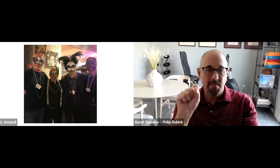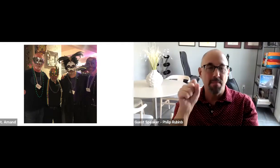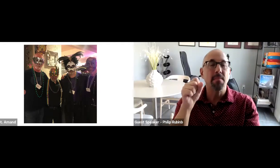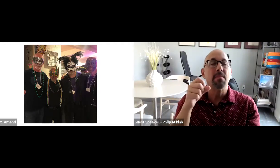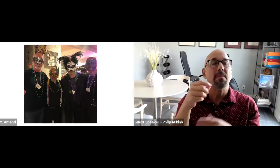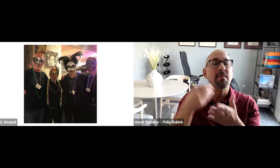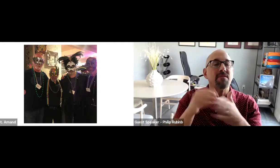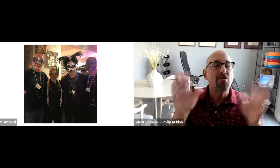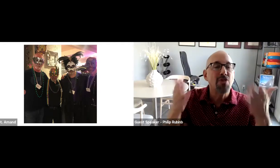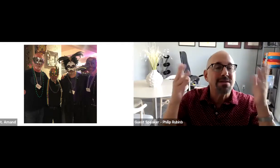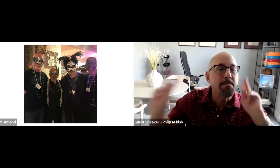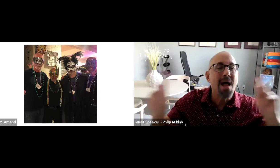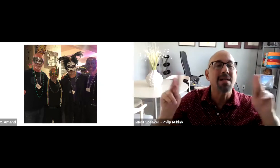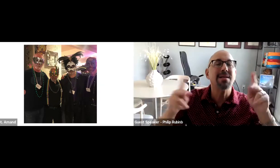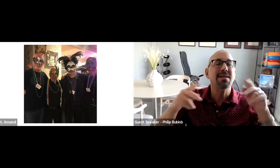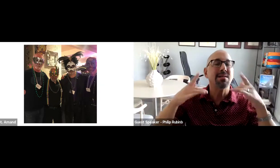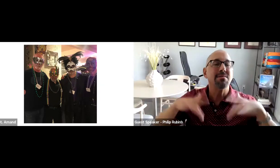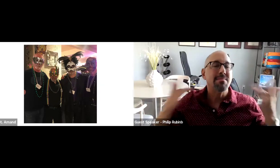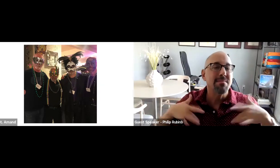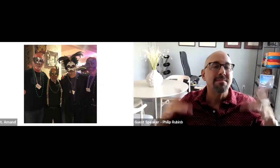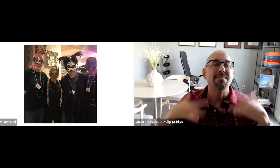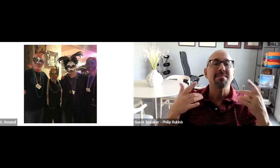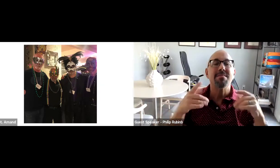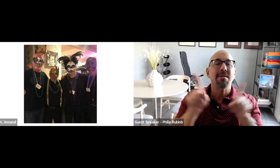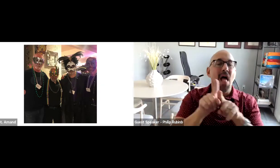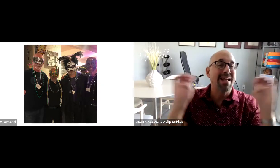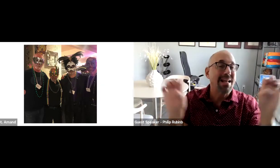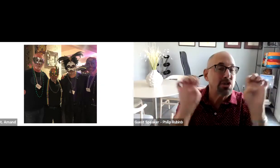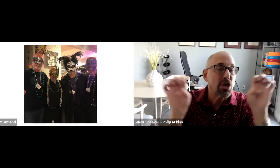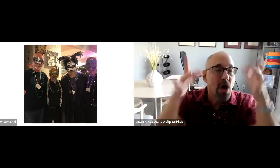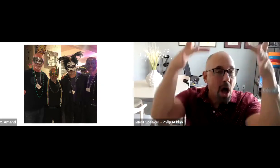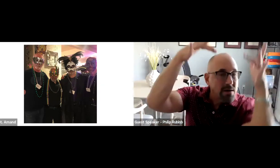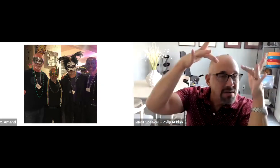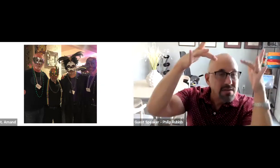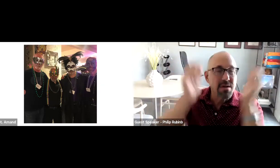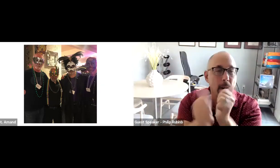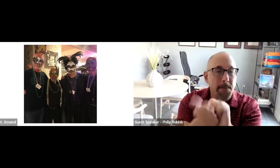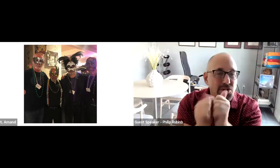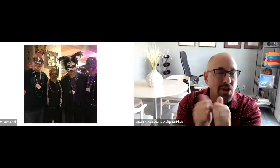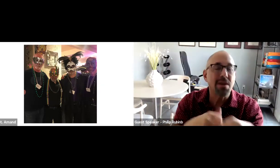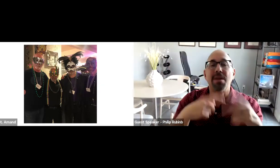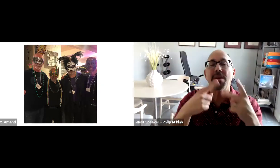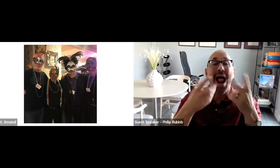of Palm Springs, and this is a fundraiser. People came in costume for it.